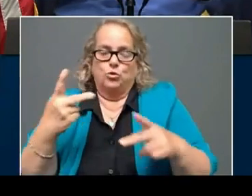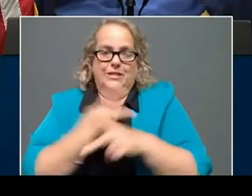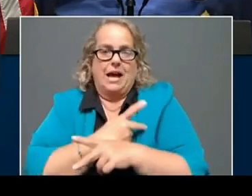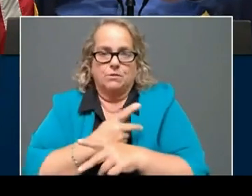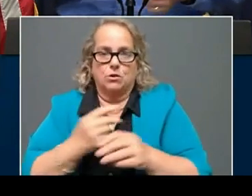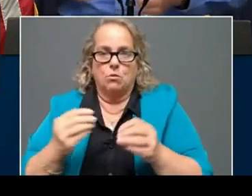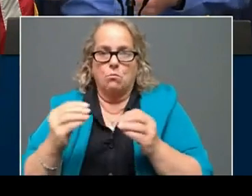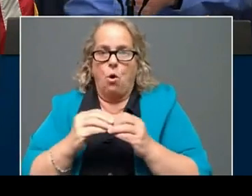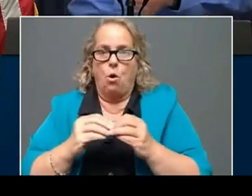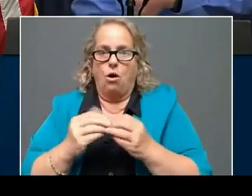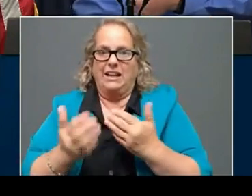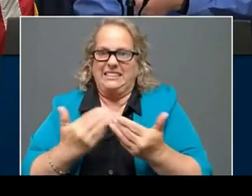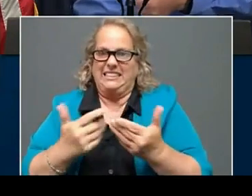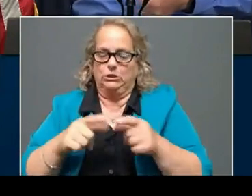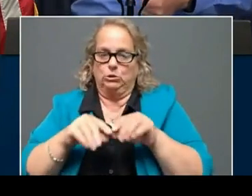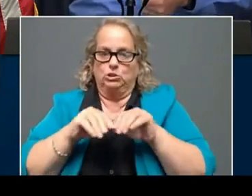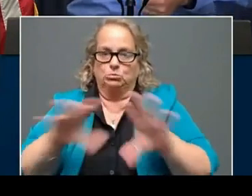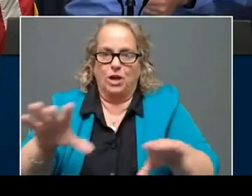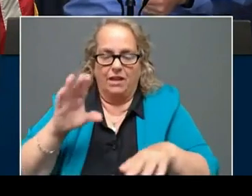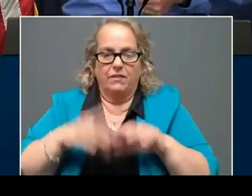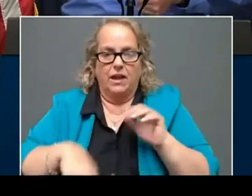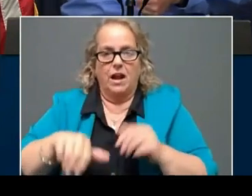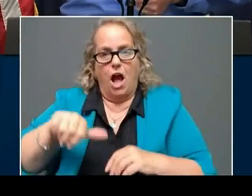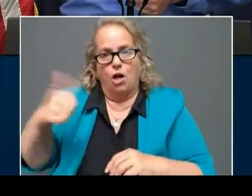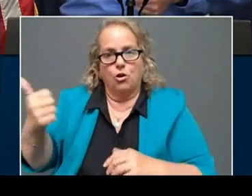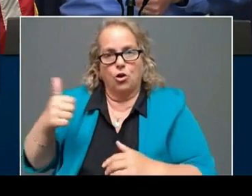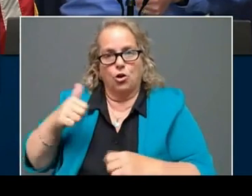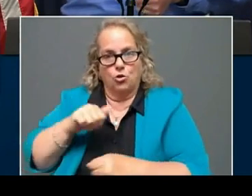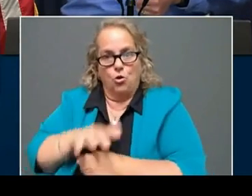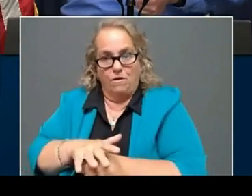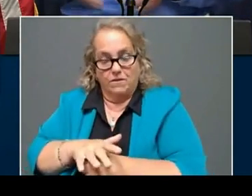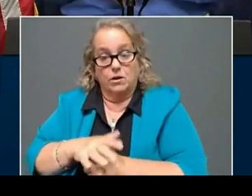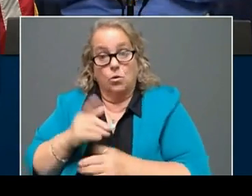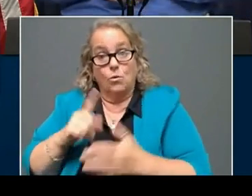other variants. And what's happening now is it's spreading like wildfire,